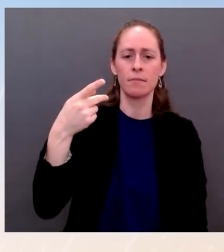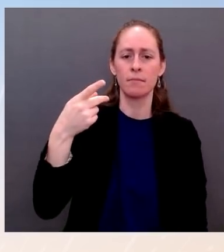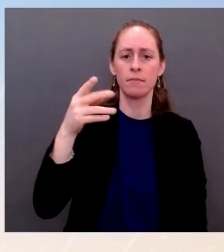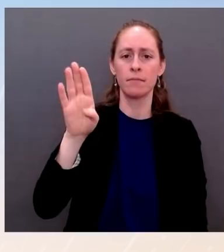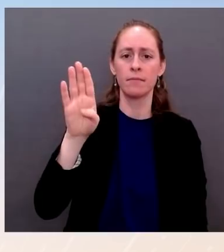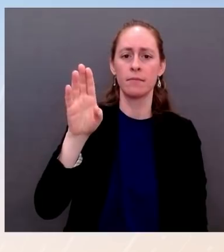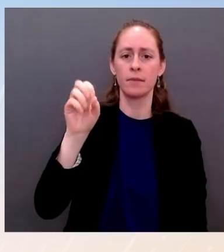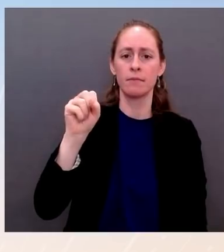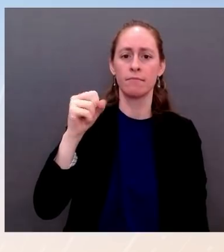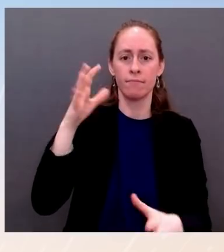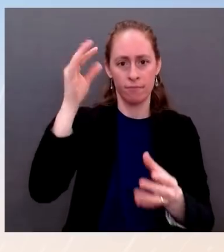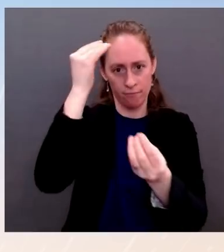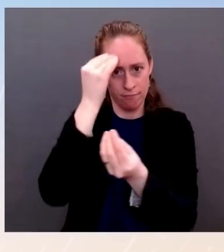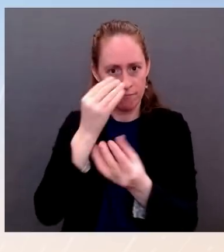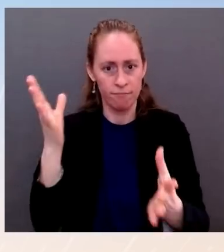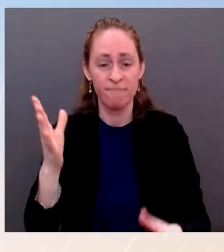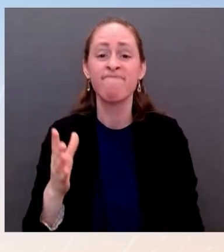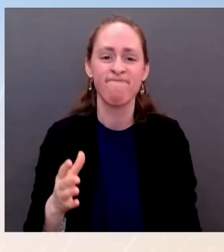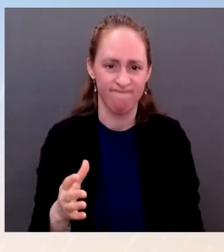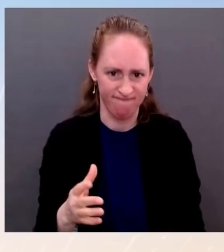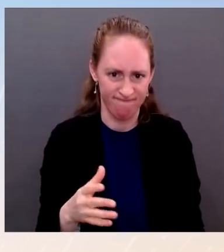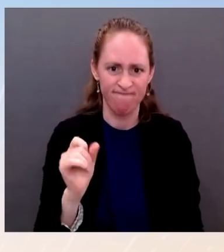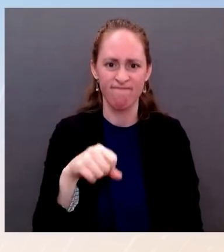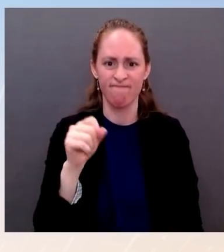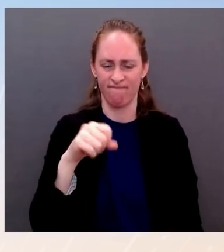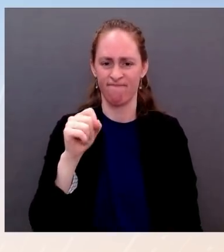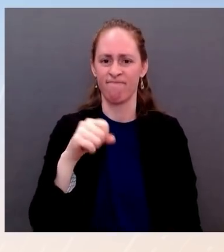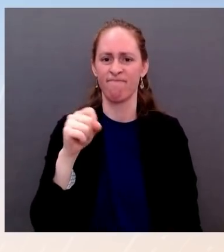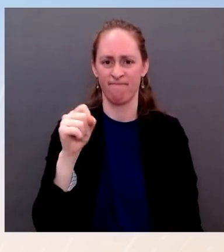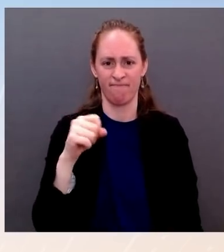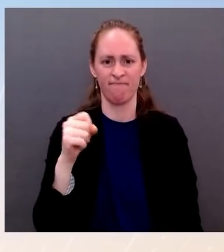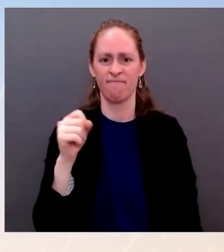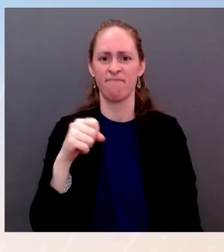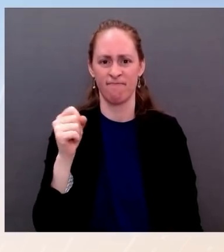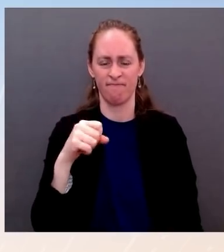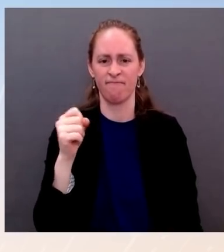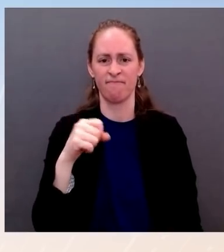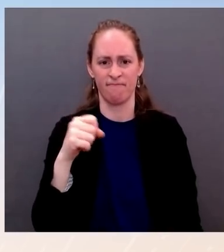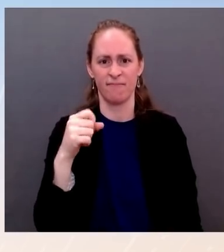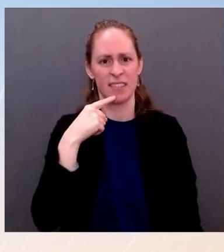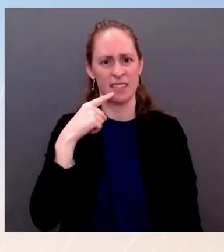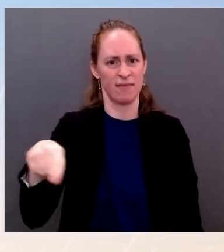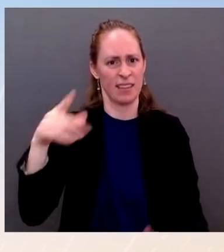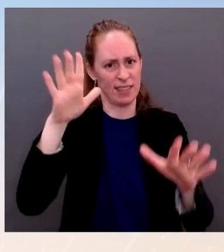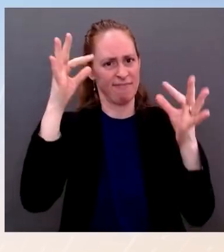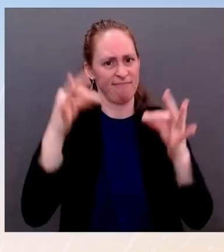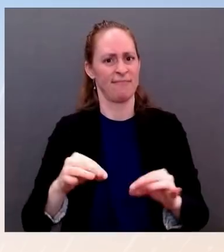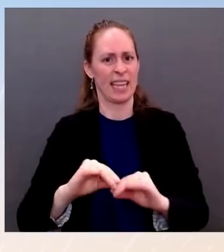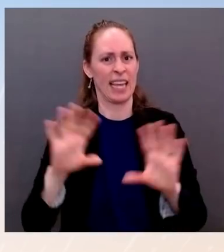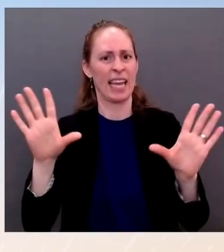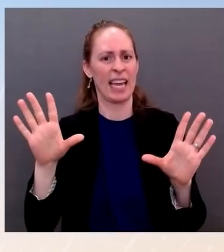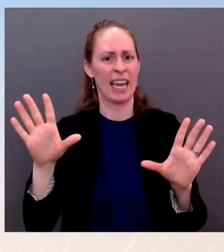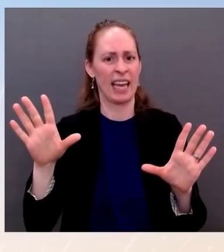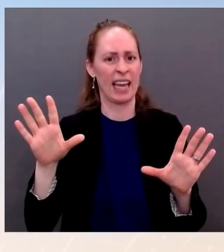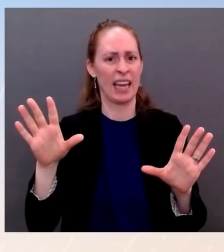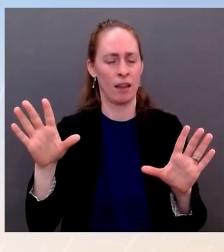and has also communicated that decision to the Russian military. Is that accurate? Mr. Sullivan: The report that you just referenced,